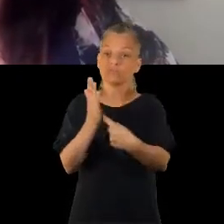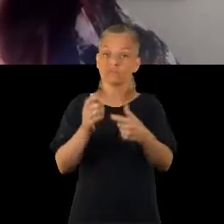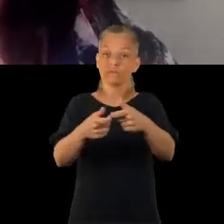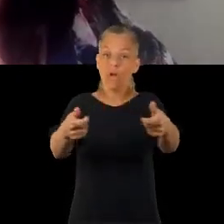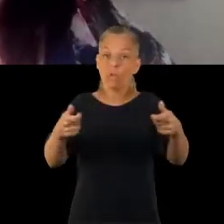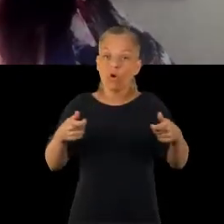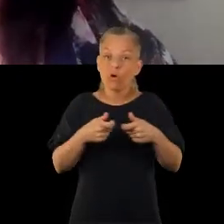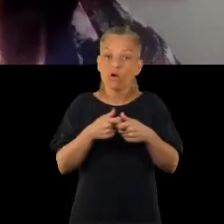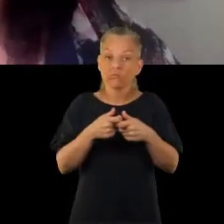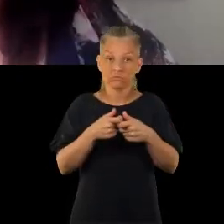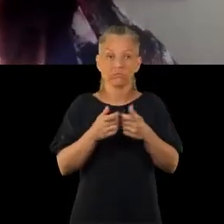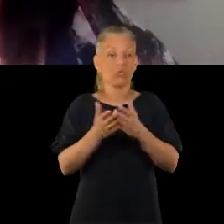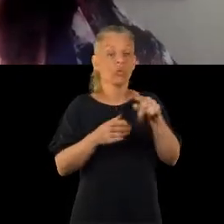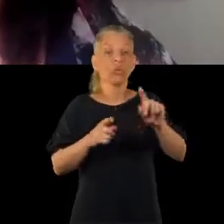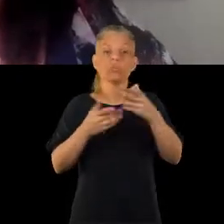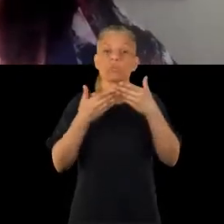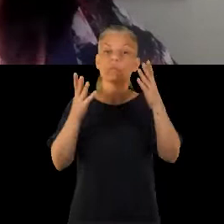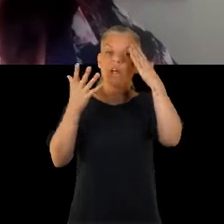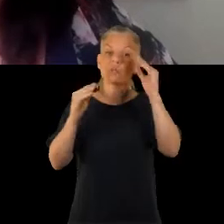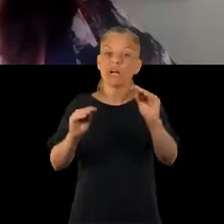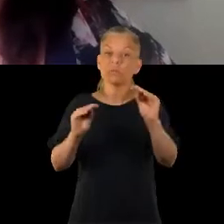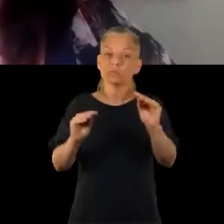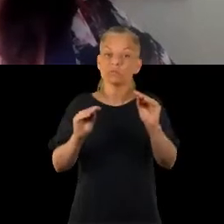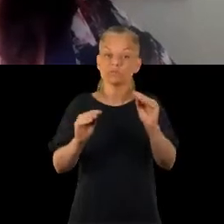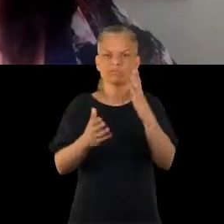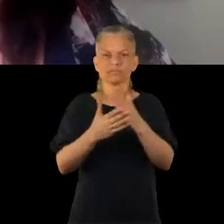targets of thousands of peer support workers that people are wanting nationally, I don’t think